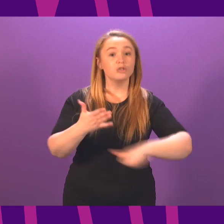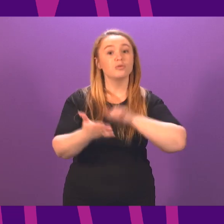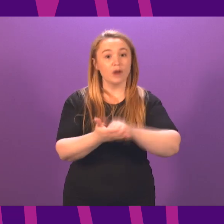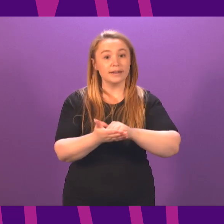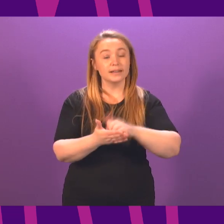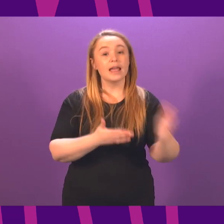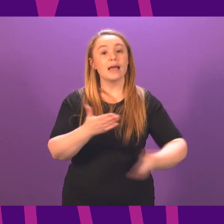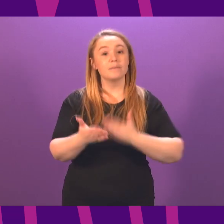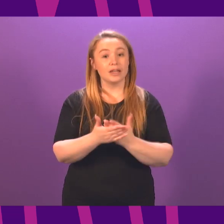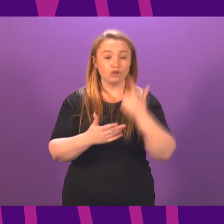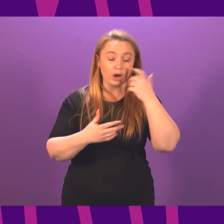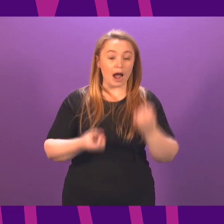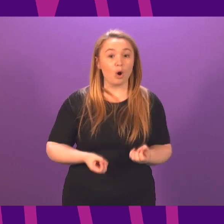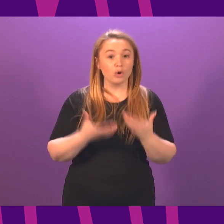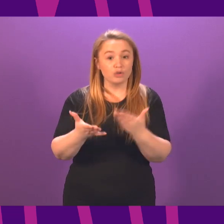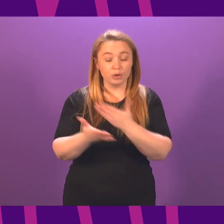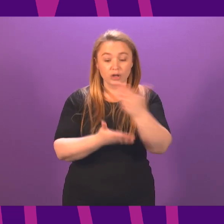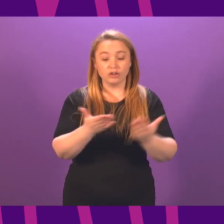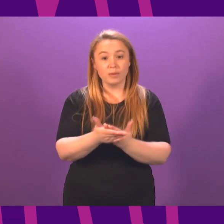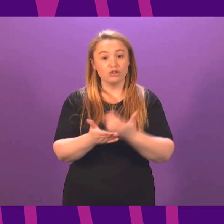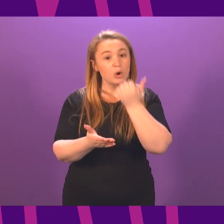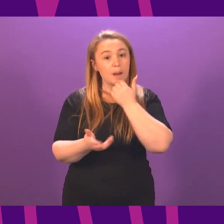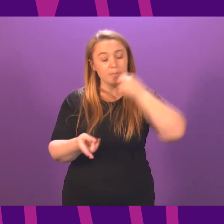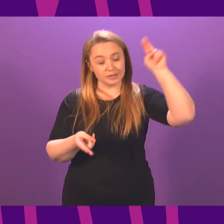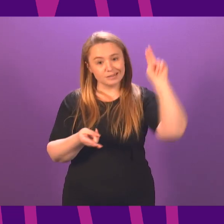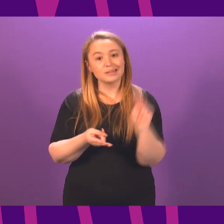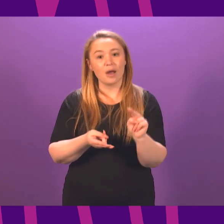to having case levels that are lower than those in many other countries and,